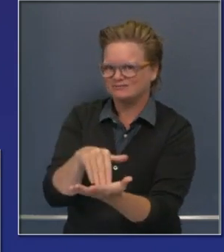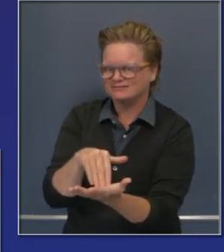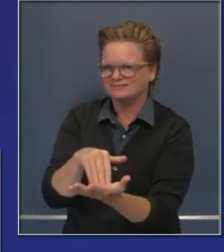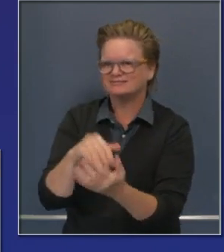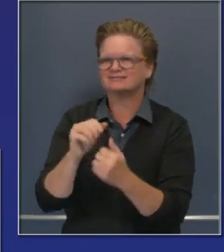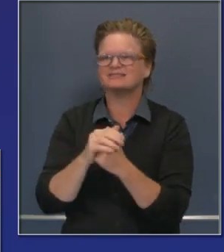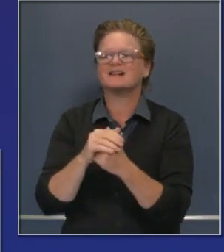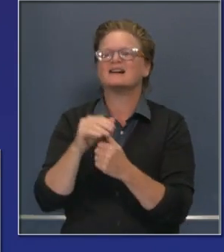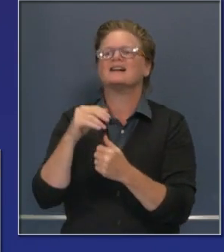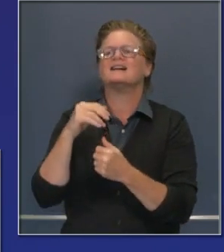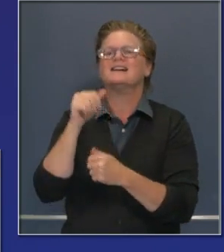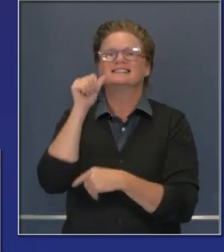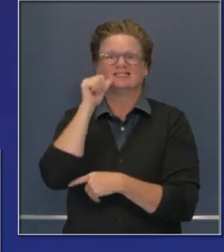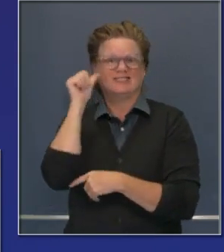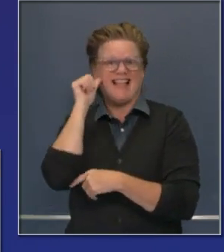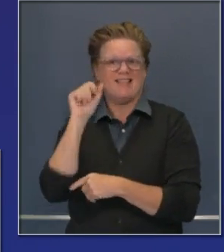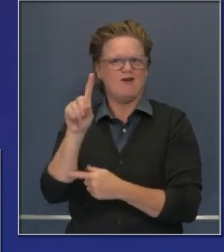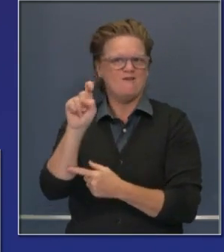ROUGHLY A HUNDRED FIFTY THOUSAND ON SUNDAY.